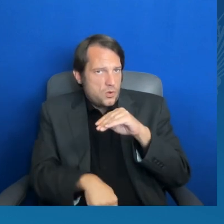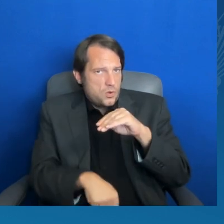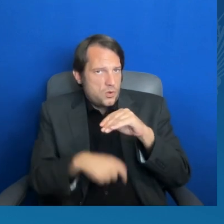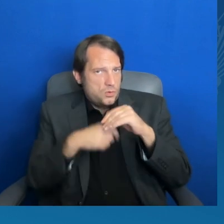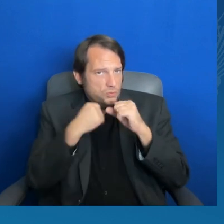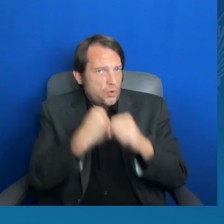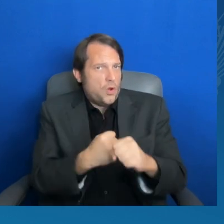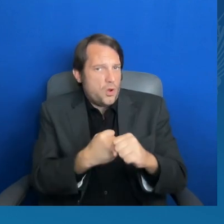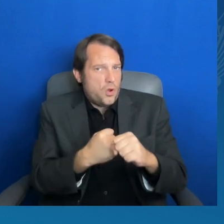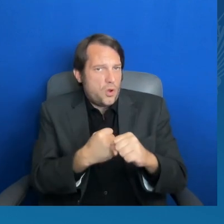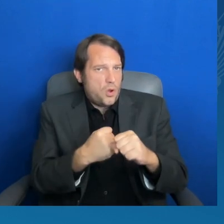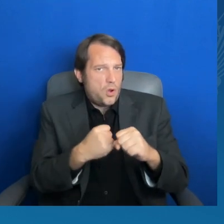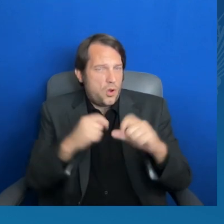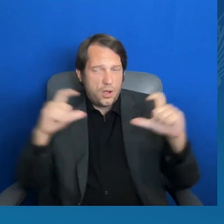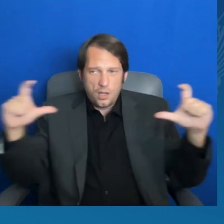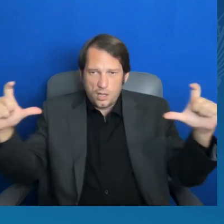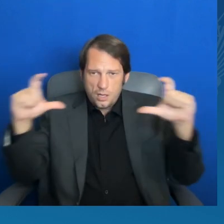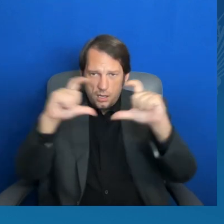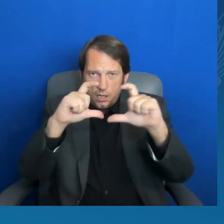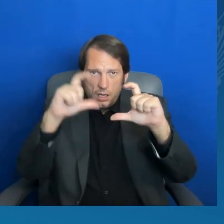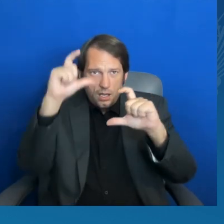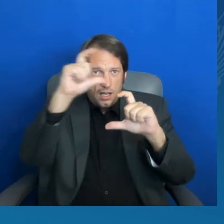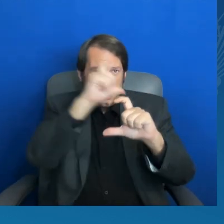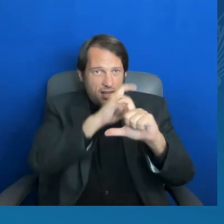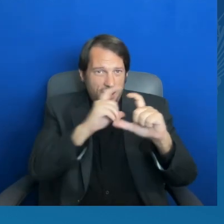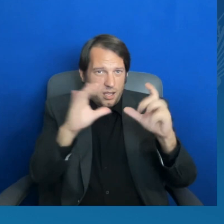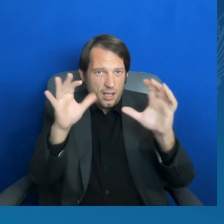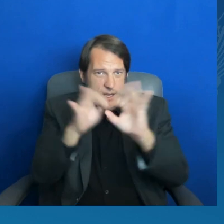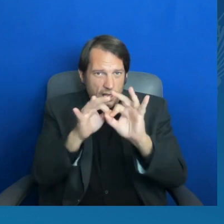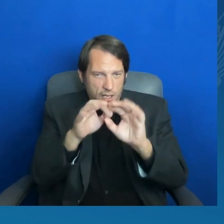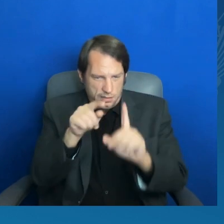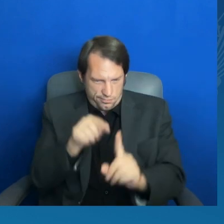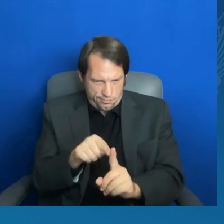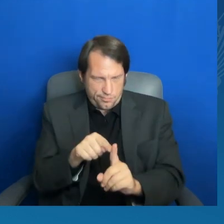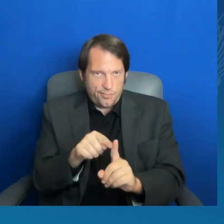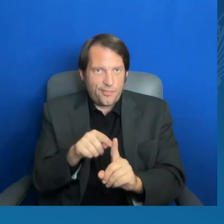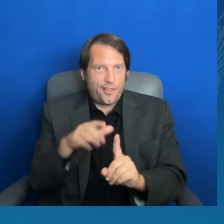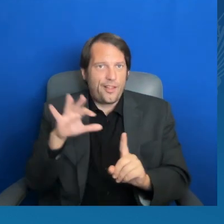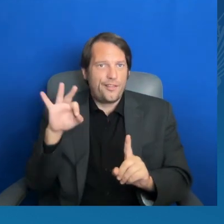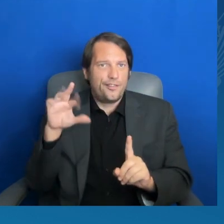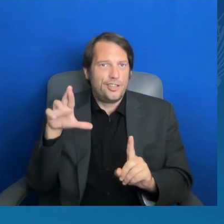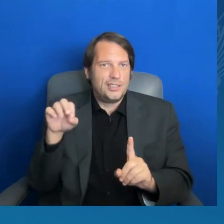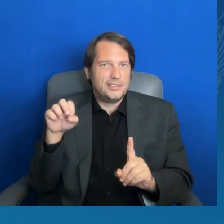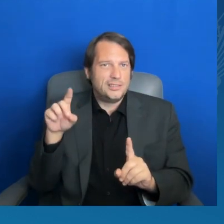I do believe that when we are in the fight for America